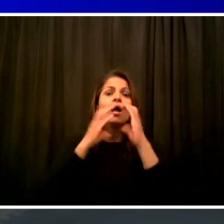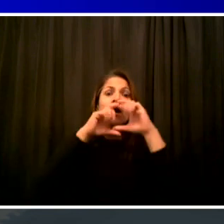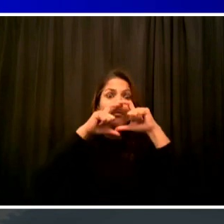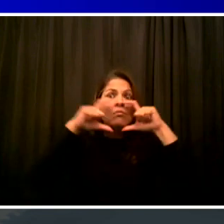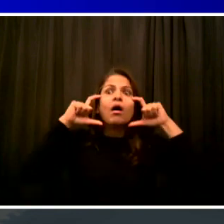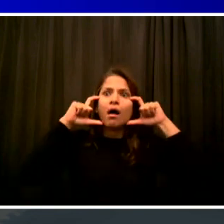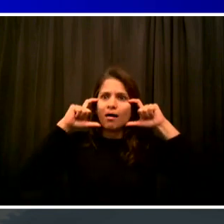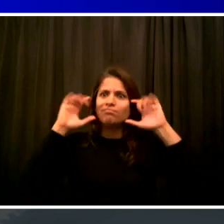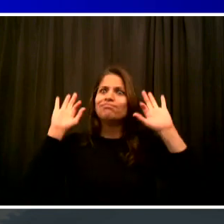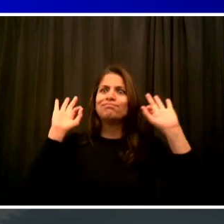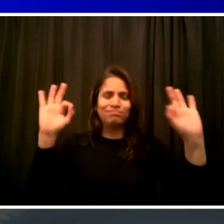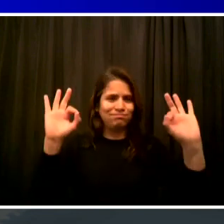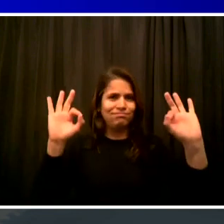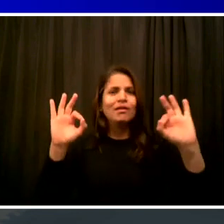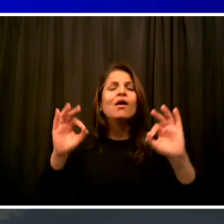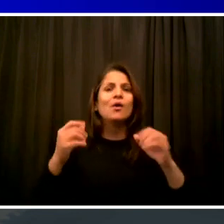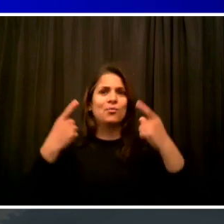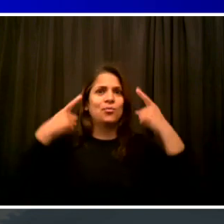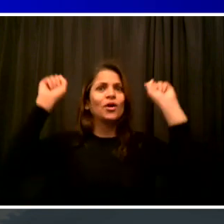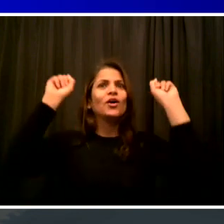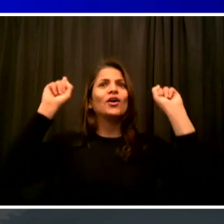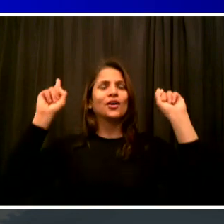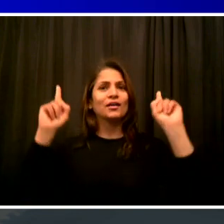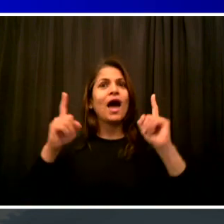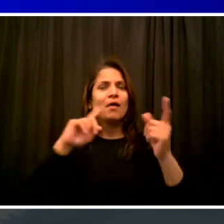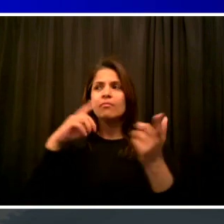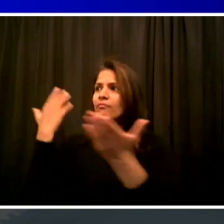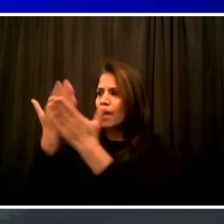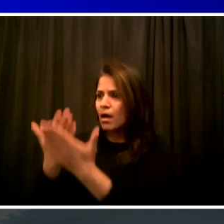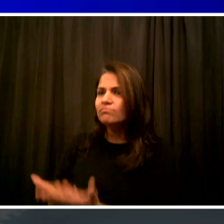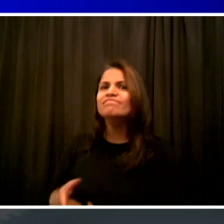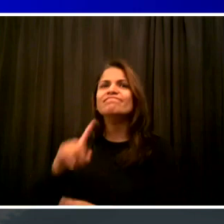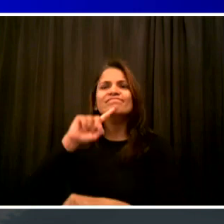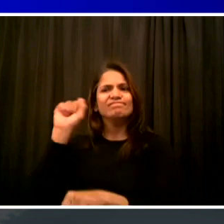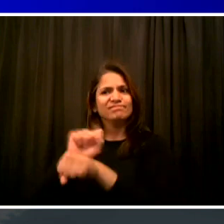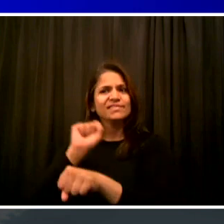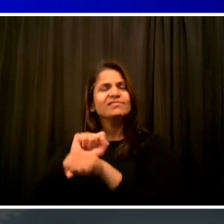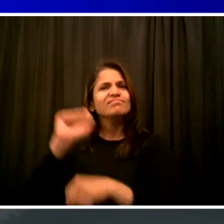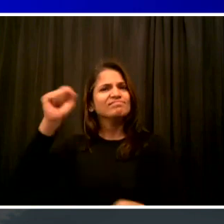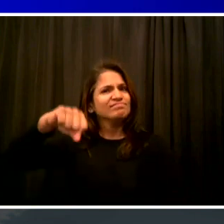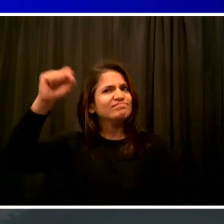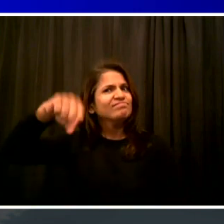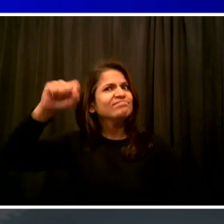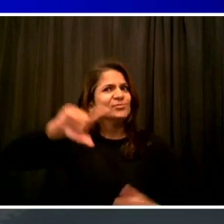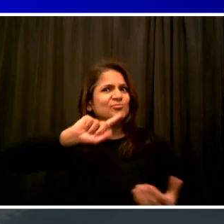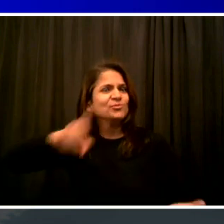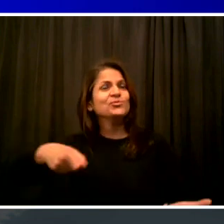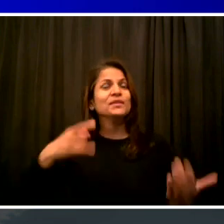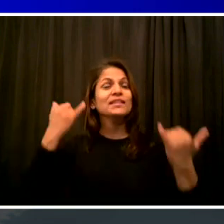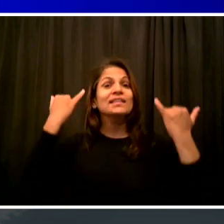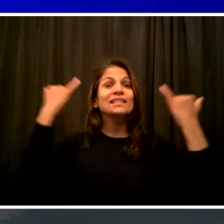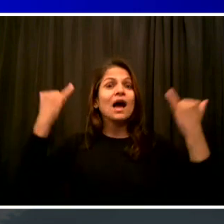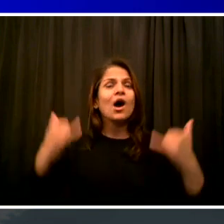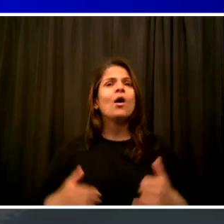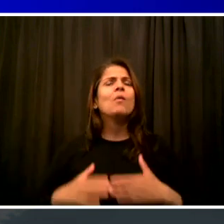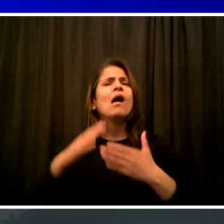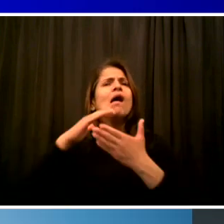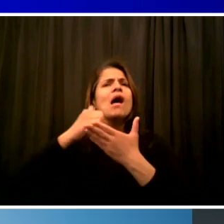SOCIAL DISTANCING IS WORKING. SHELTER IN PLACE IS WORKING. FACE COVERINGS ARE WK.OR WE SEE IT EVERY DAY. WE SEE THE FACTS.